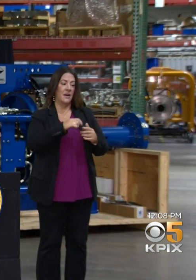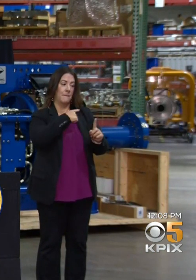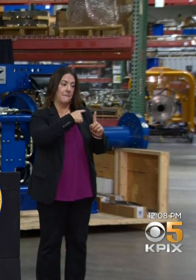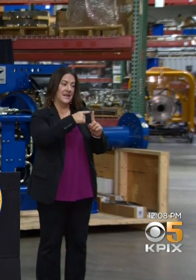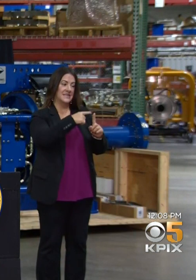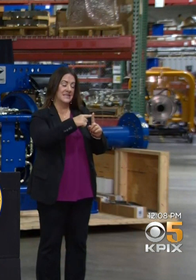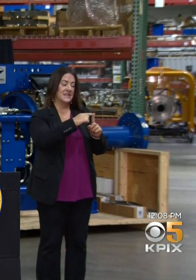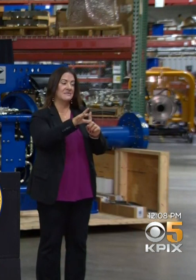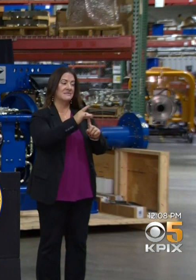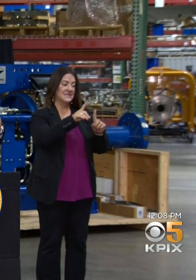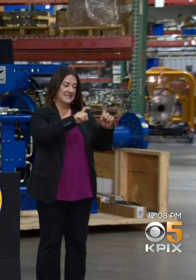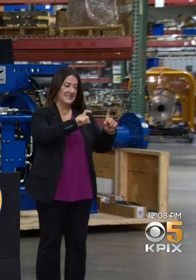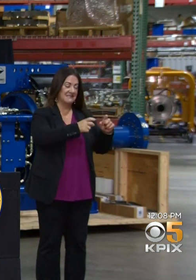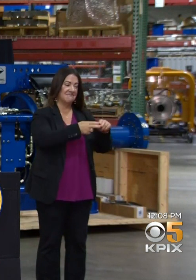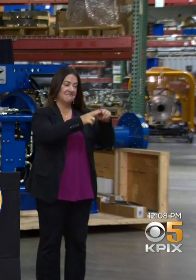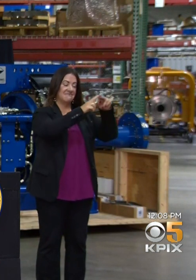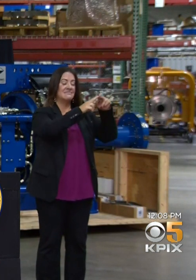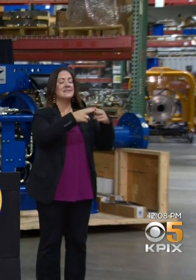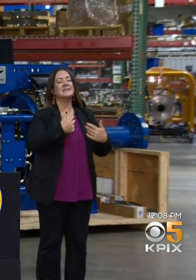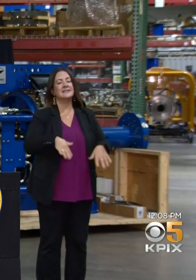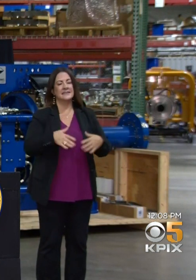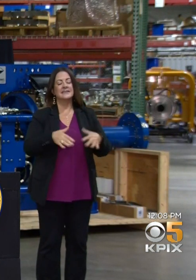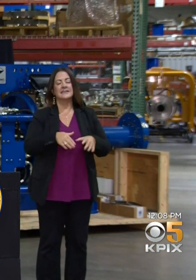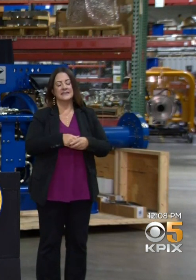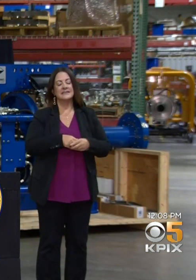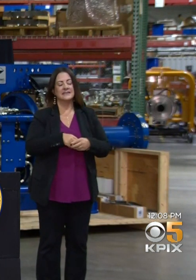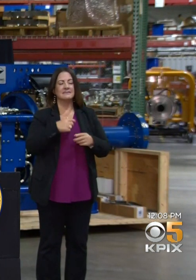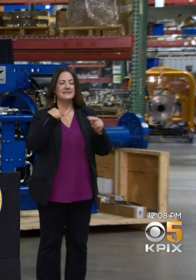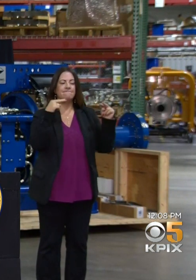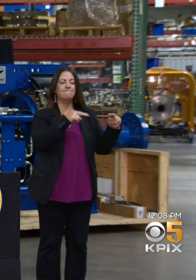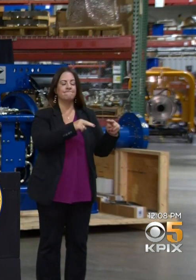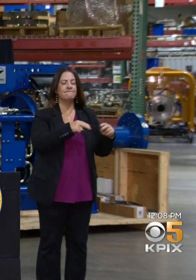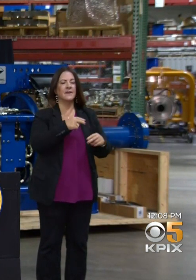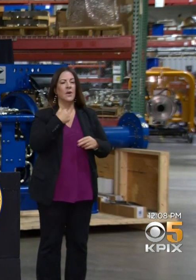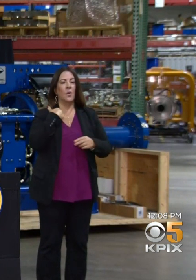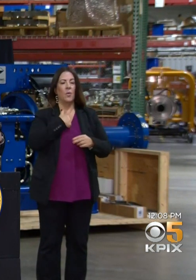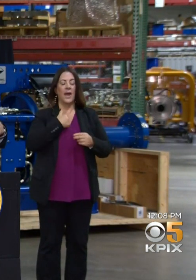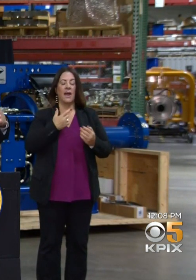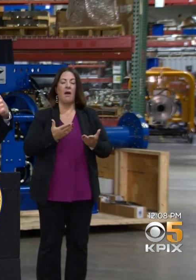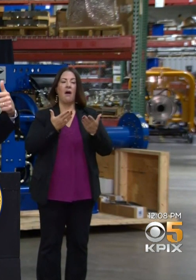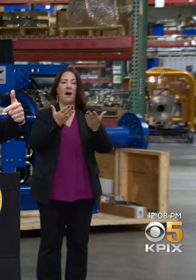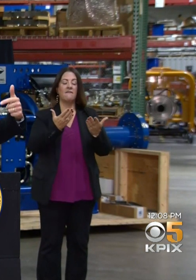WE ARE MARKING HEADLINES ACROSS THE NATION IN POSITIVE CASES IN THE STATE OF CALIFORNIA.